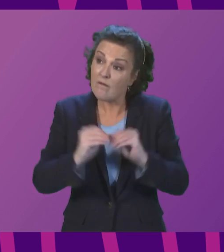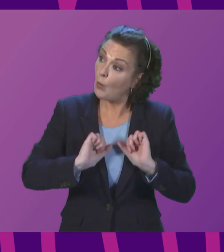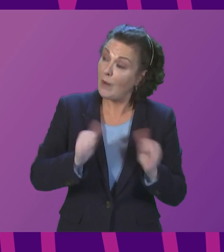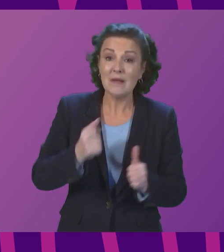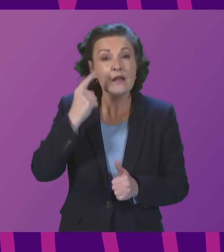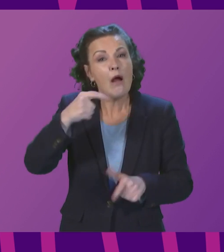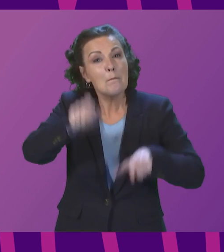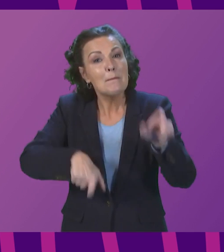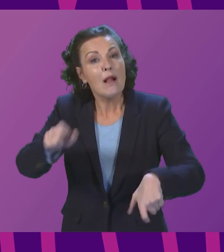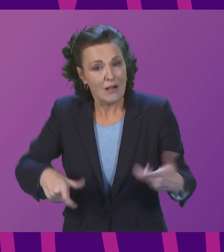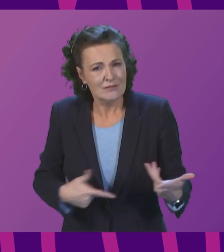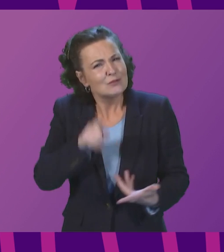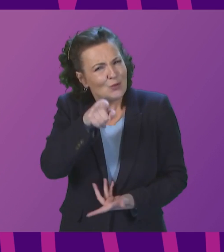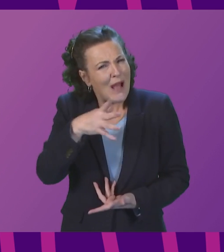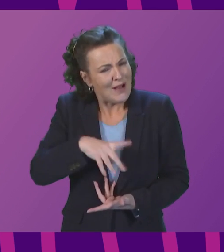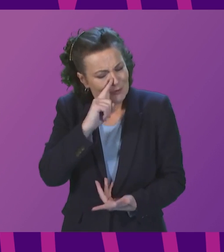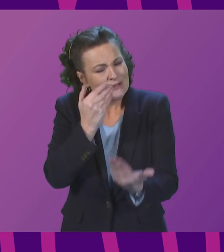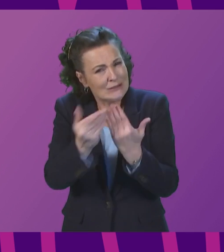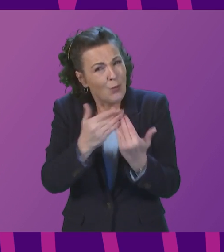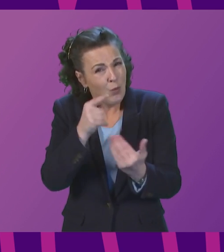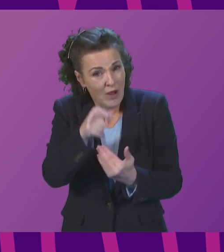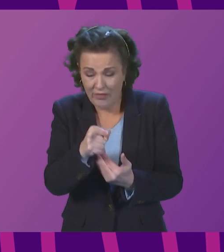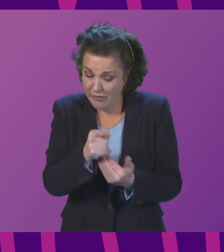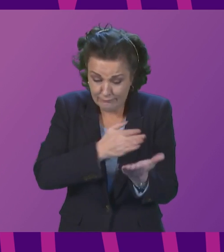This is something that we need to address on all those fronts, and this Government is